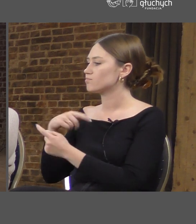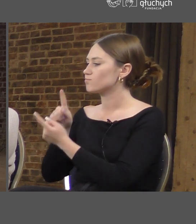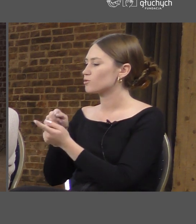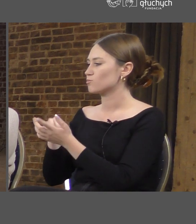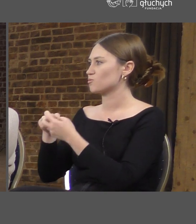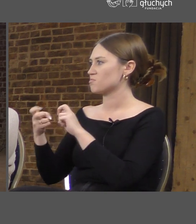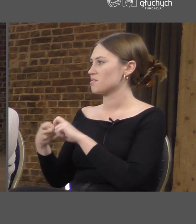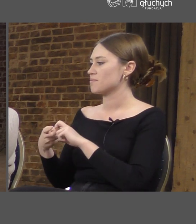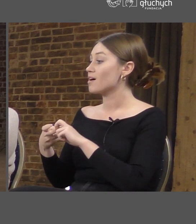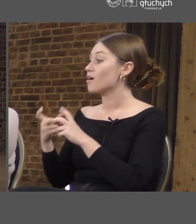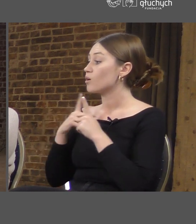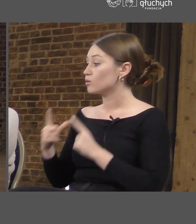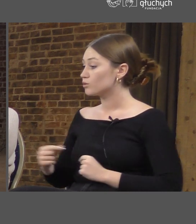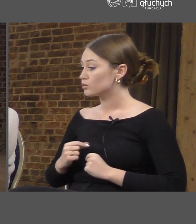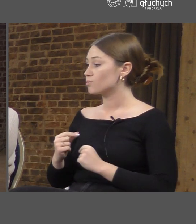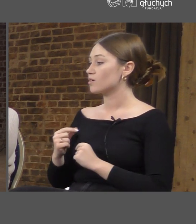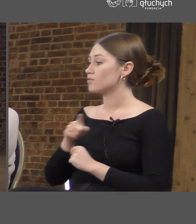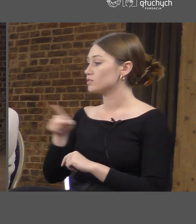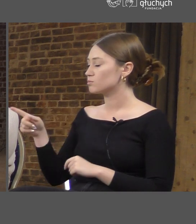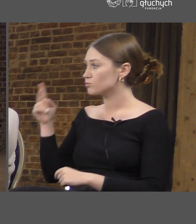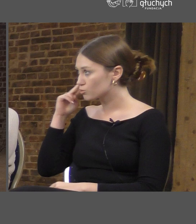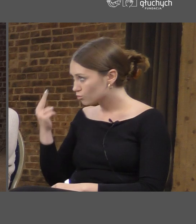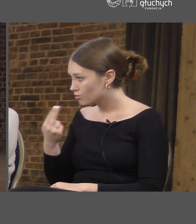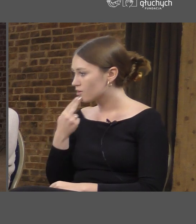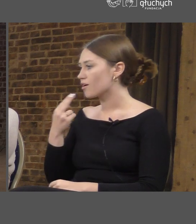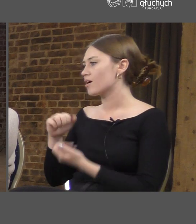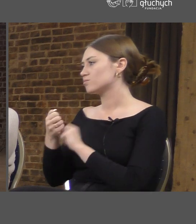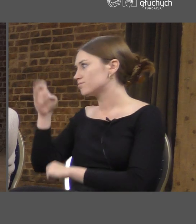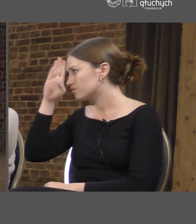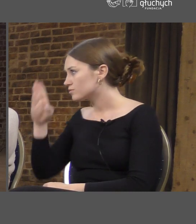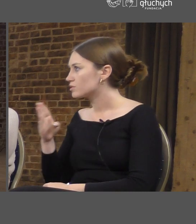That people, not only deaf, hard of hearing, or deaf,